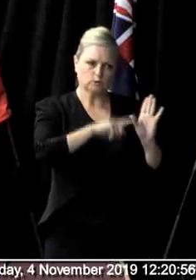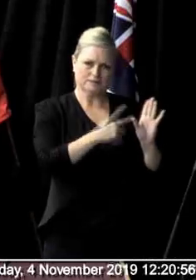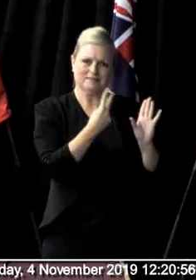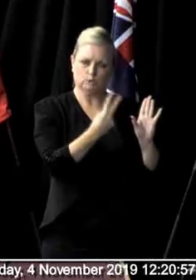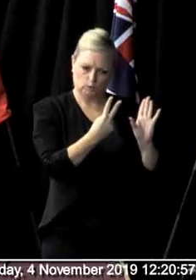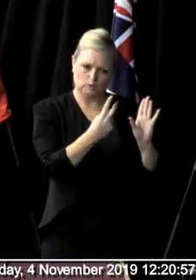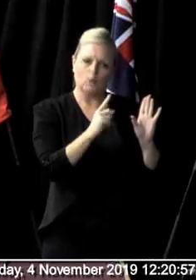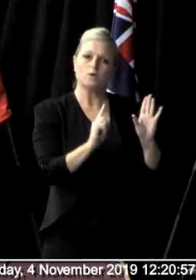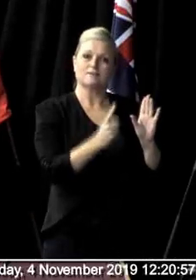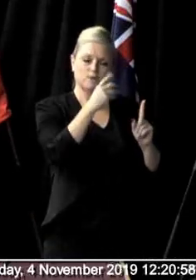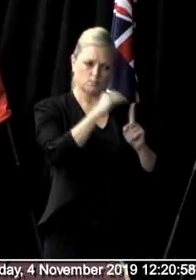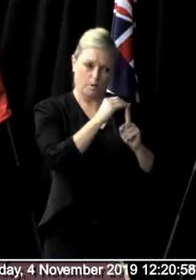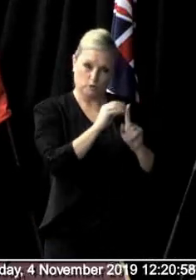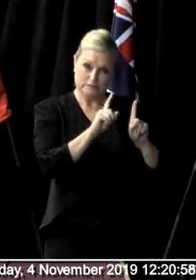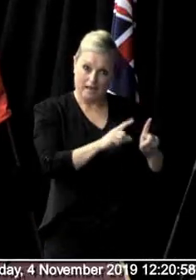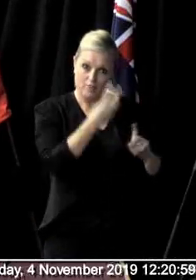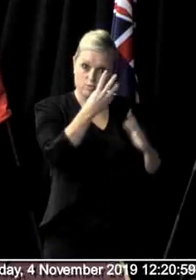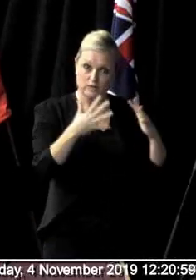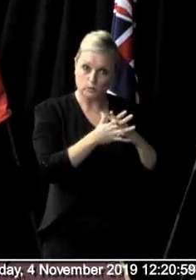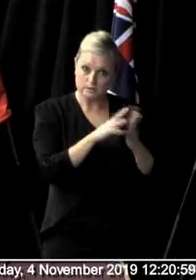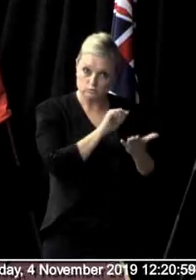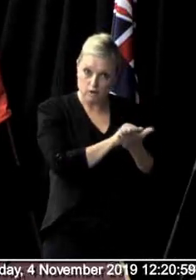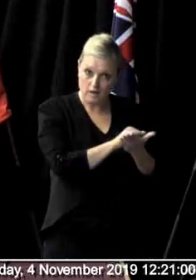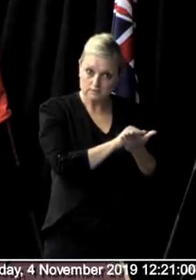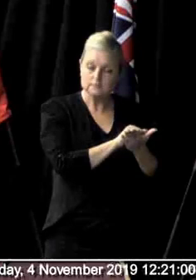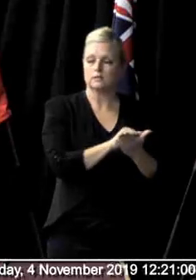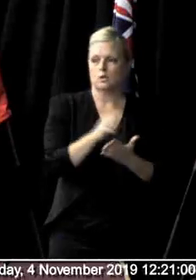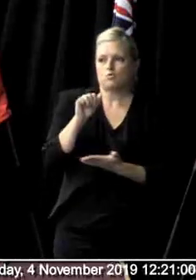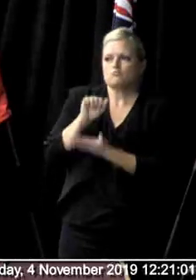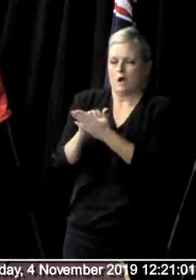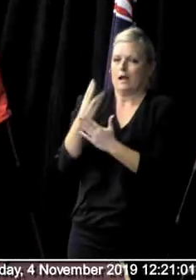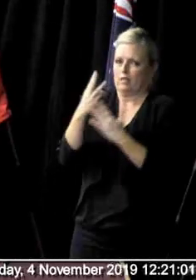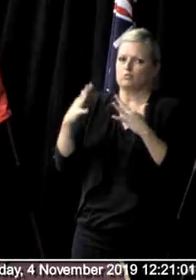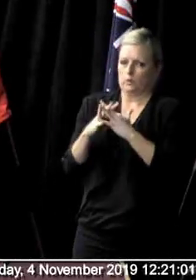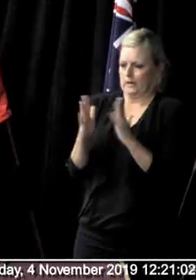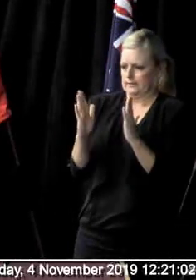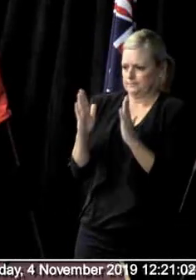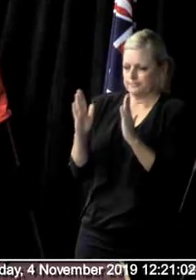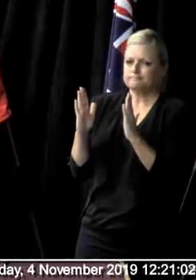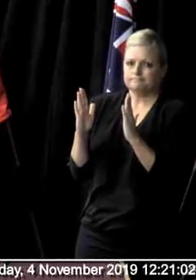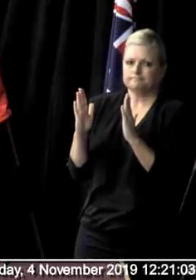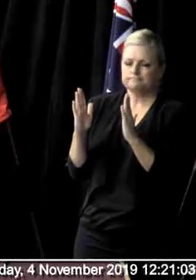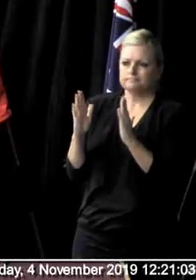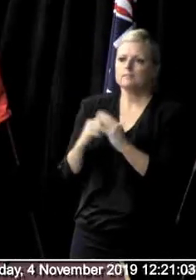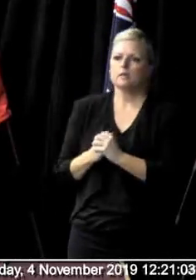for three weeks; is that correct? She was enrolled there for three weeks, yes. But only was at school for five days?